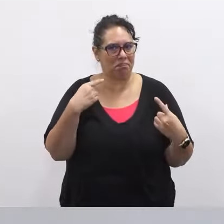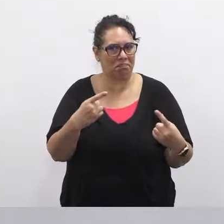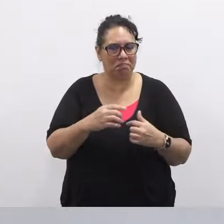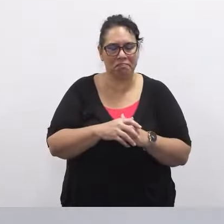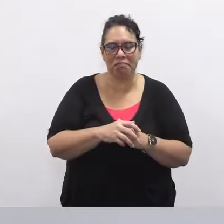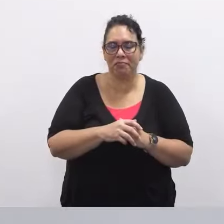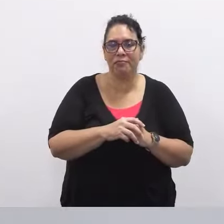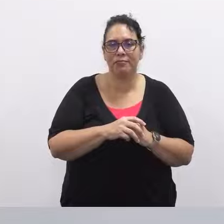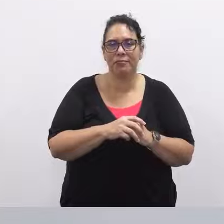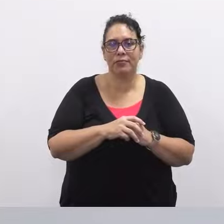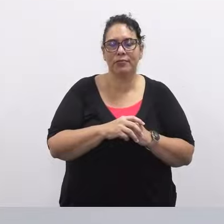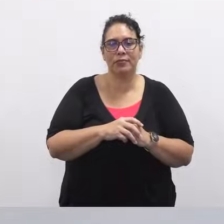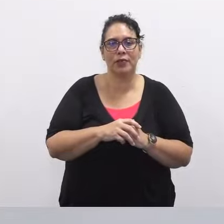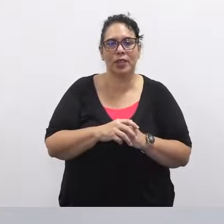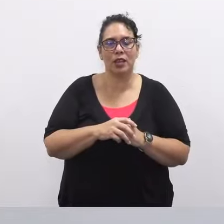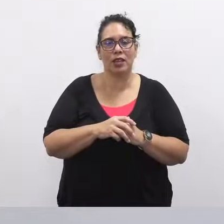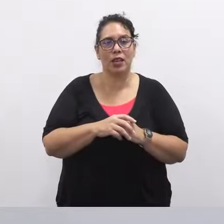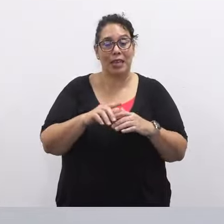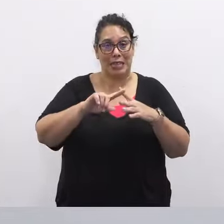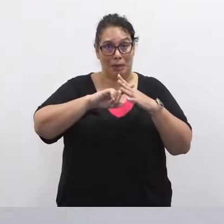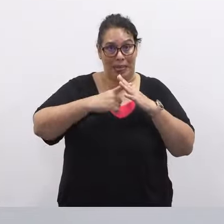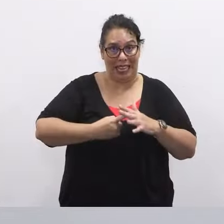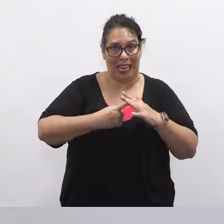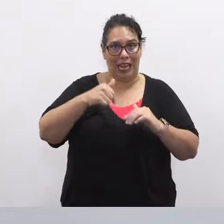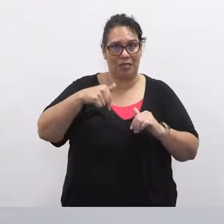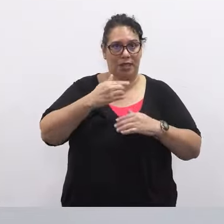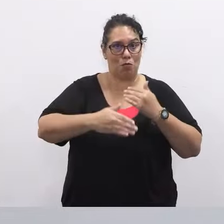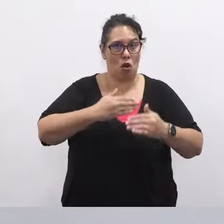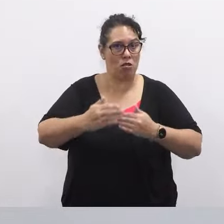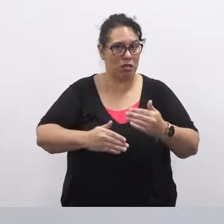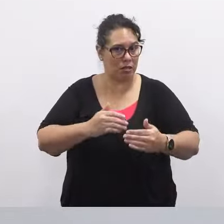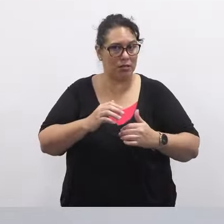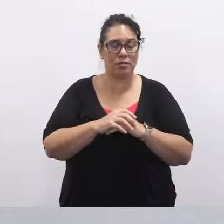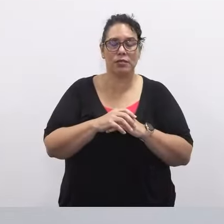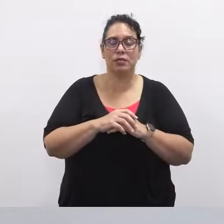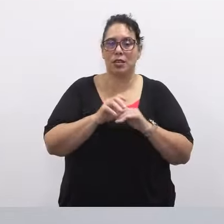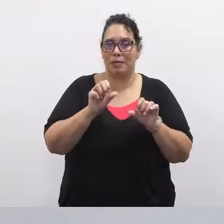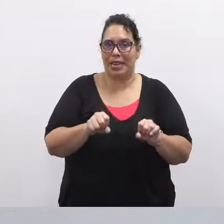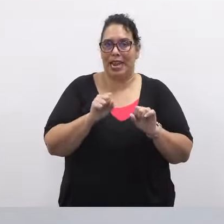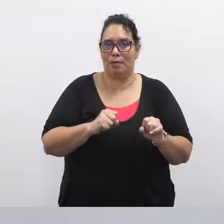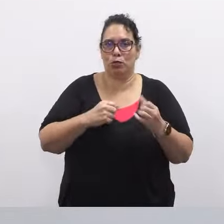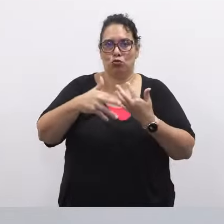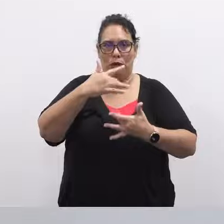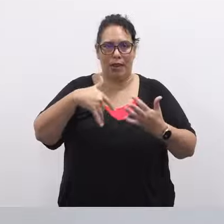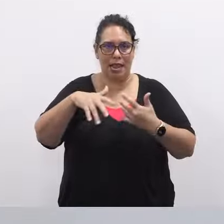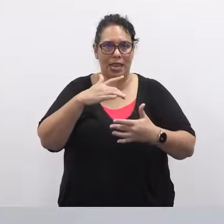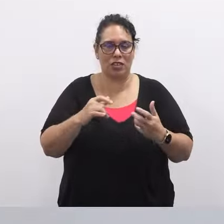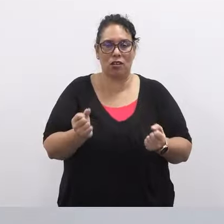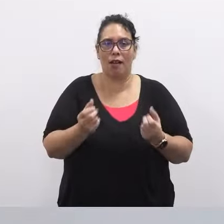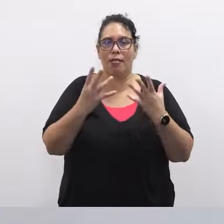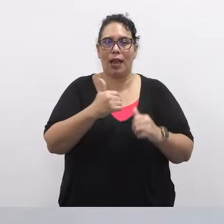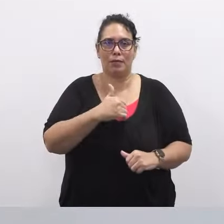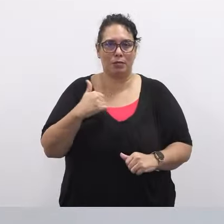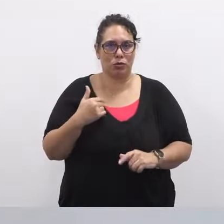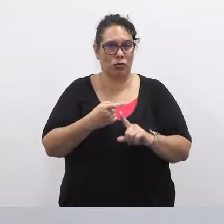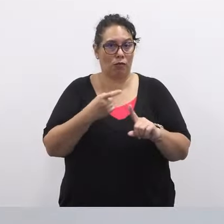So since the beginning of this process, we've been able to engage a lot of members of the community.